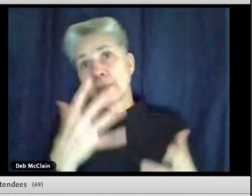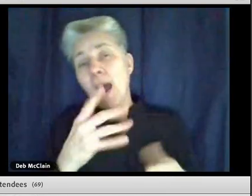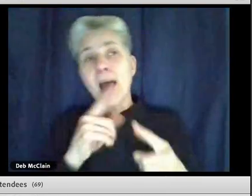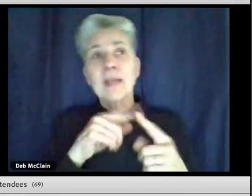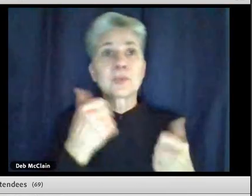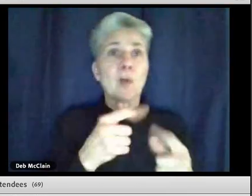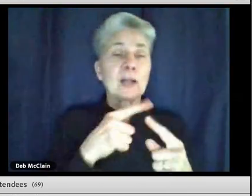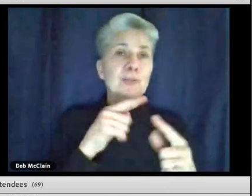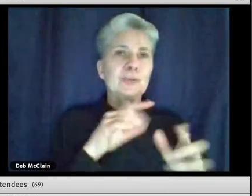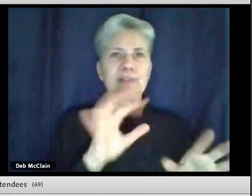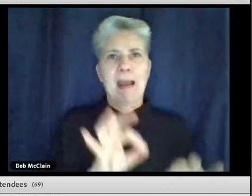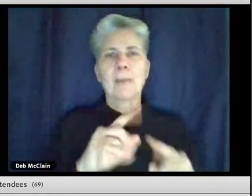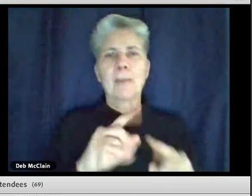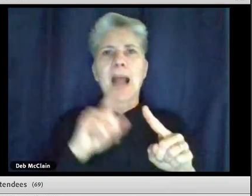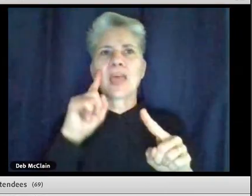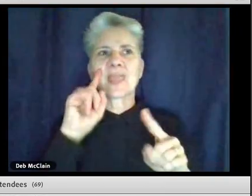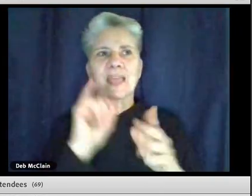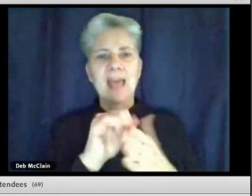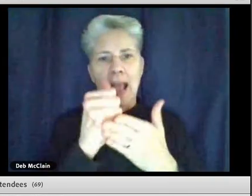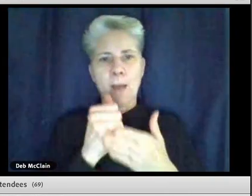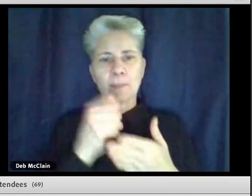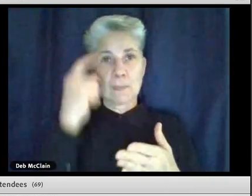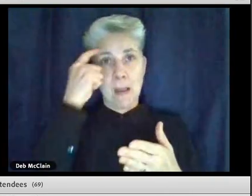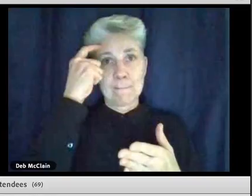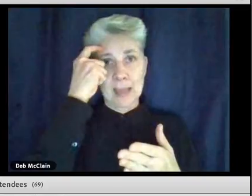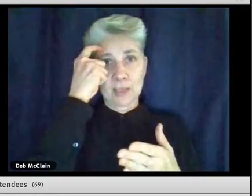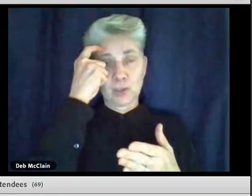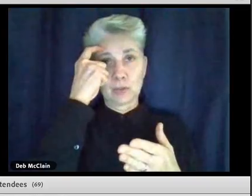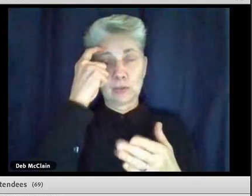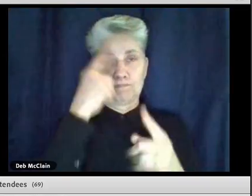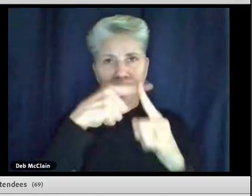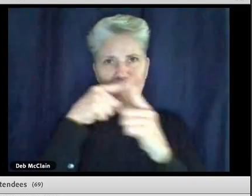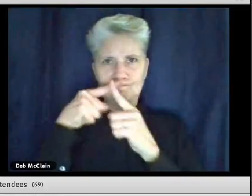so overwhelmed and anxious. Not that I'm not. Not that I'm trying to downplay it,